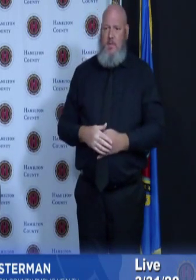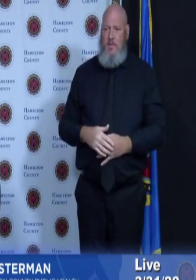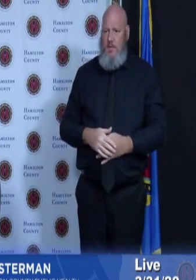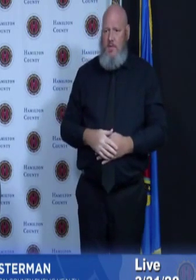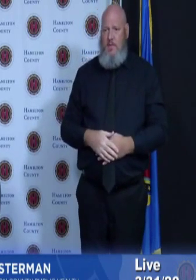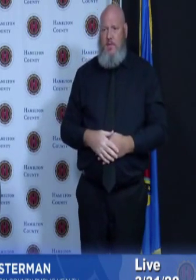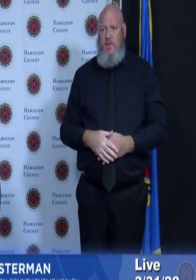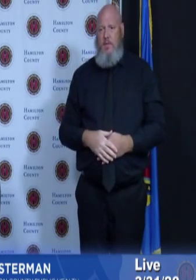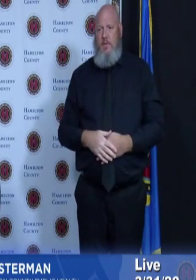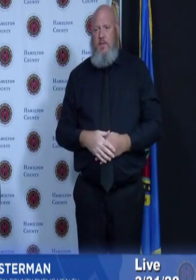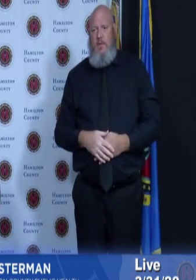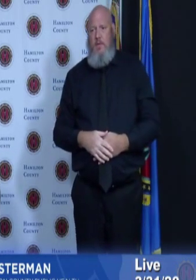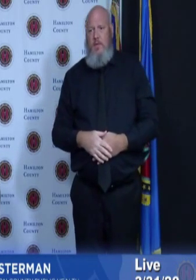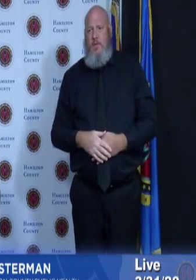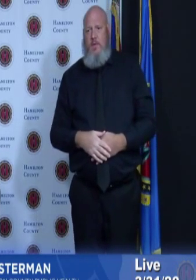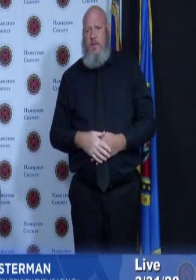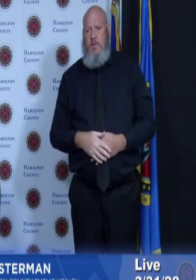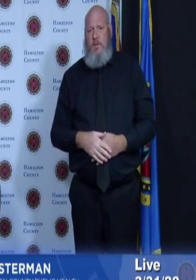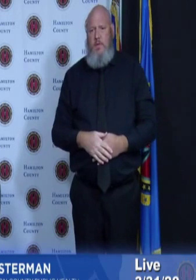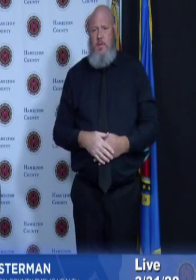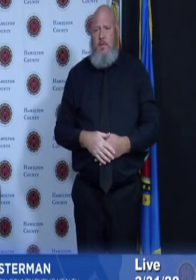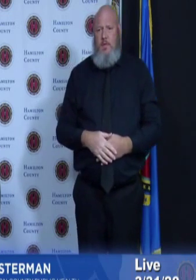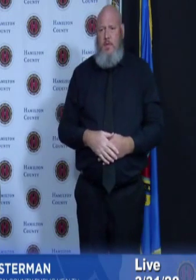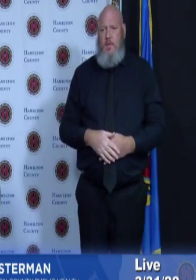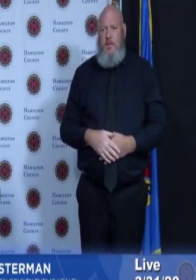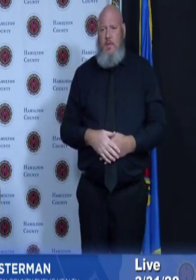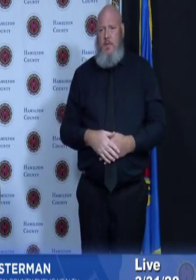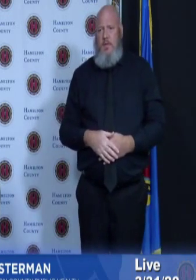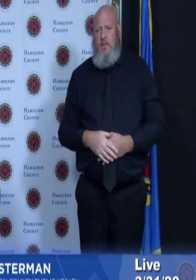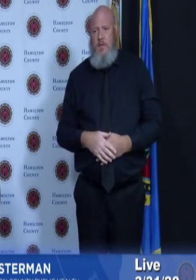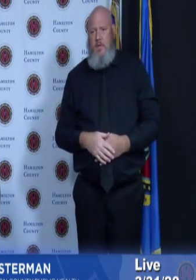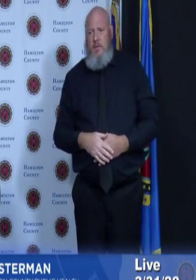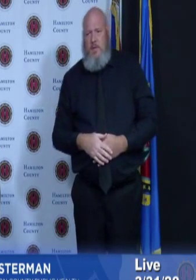really take the social distancing thing and take it very seriously so that we